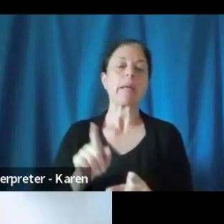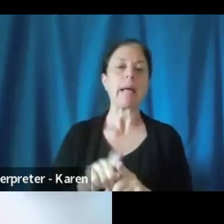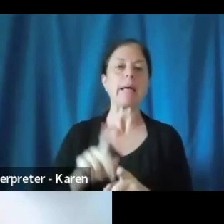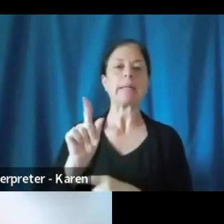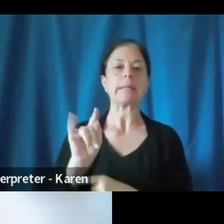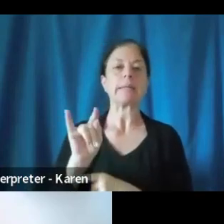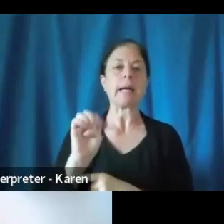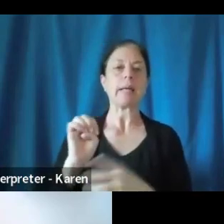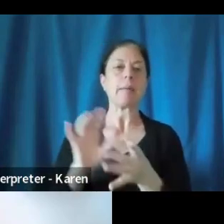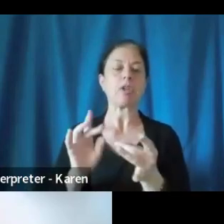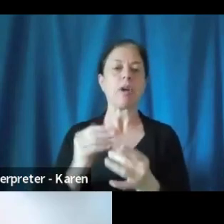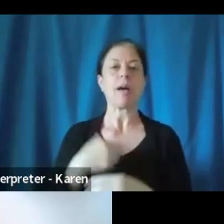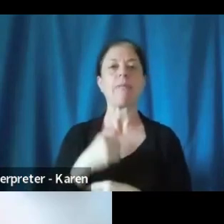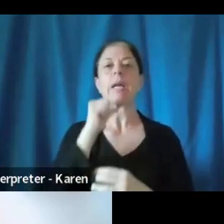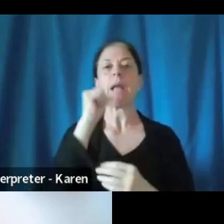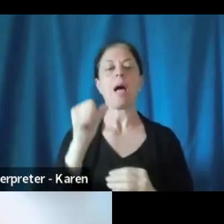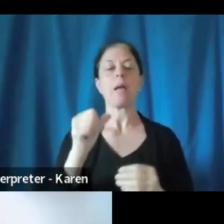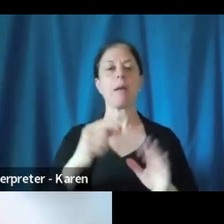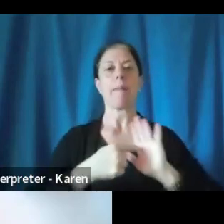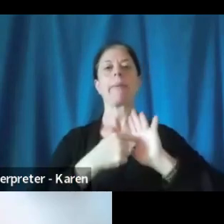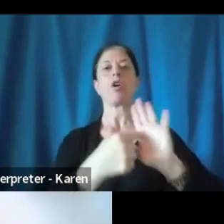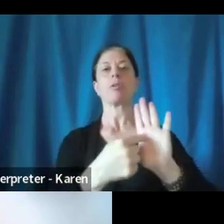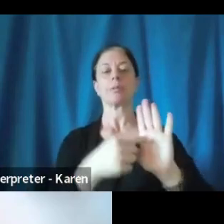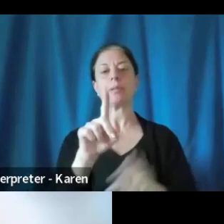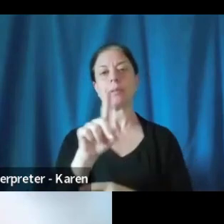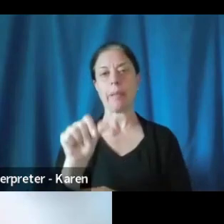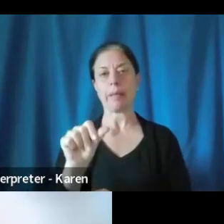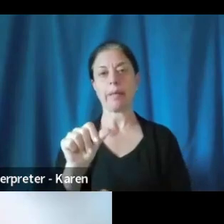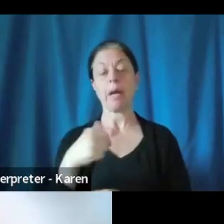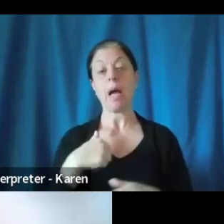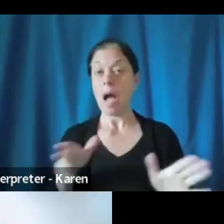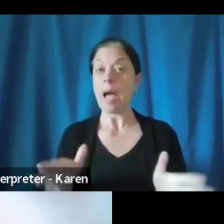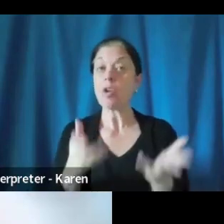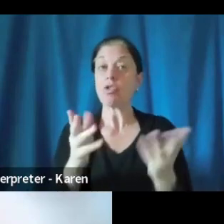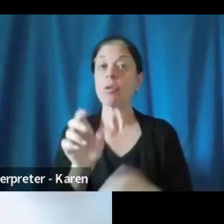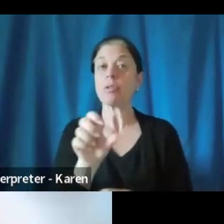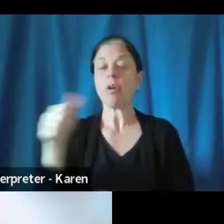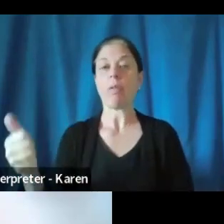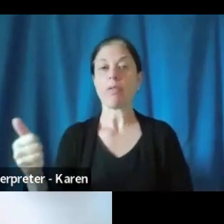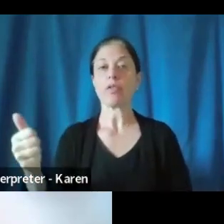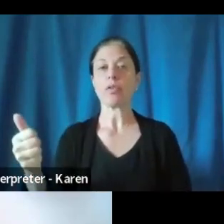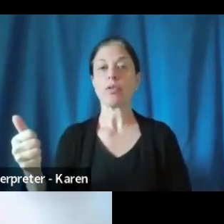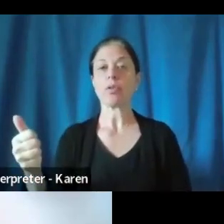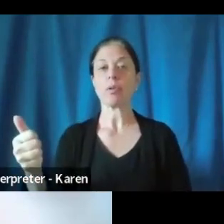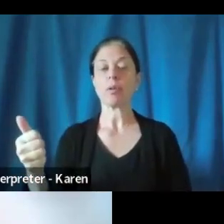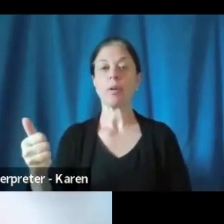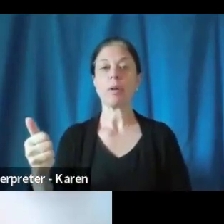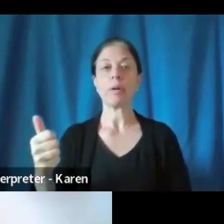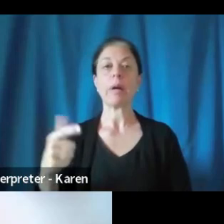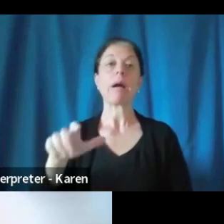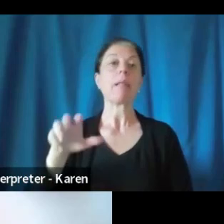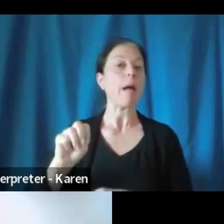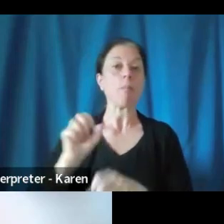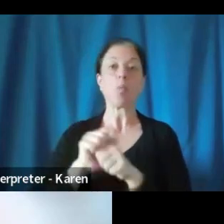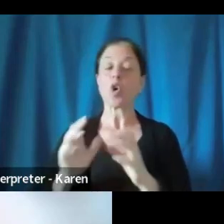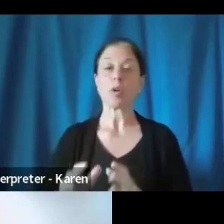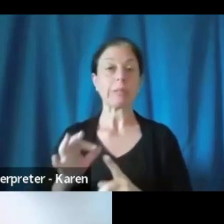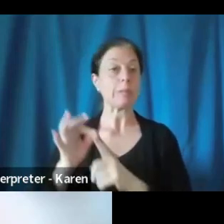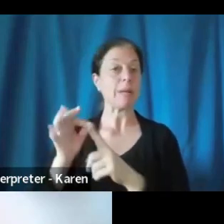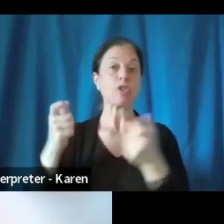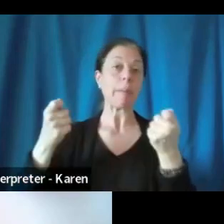presenting and writing about my disability, despite, as